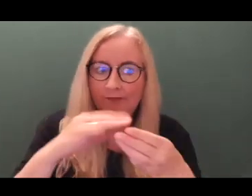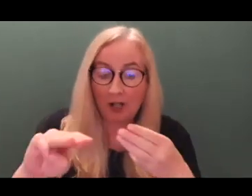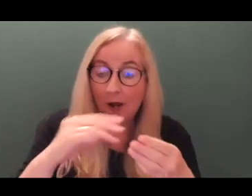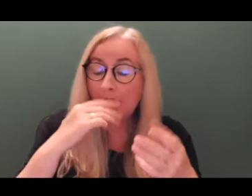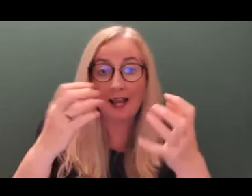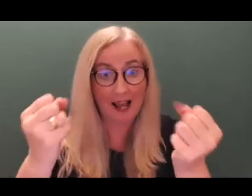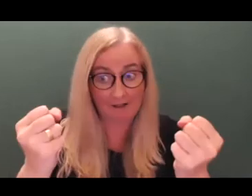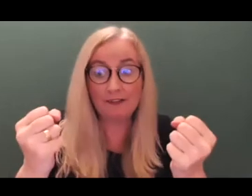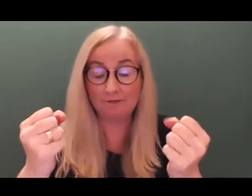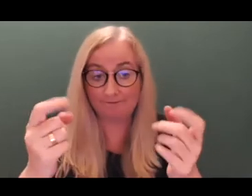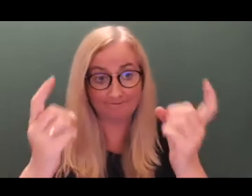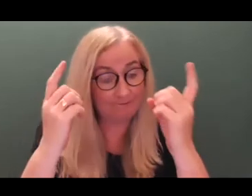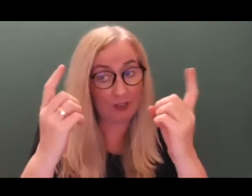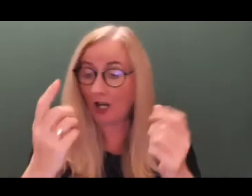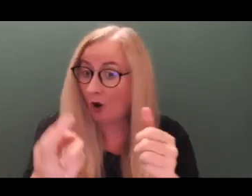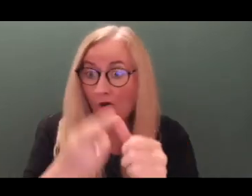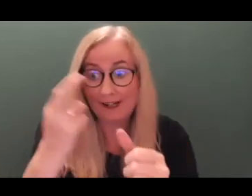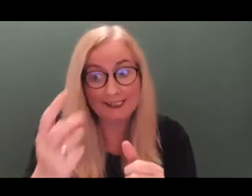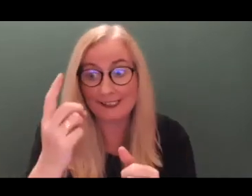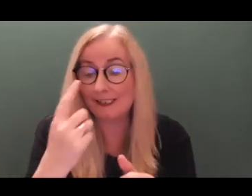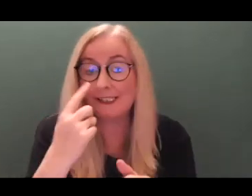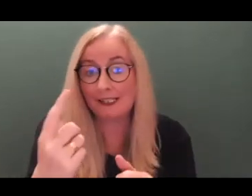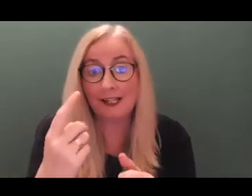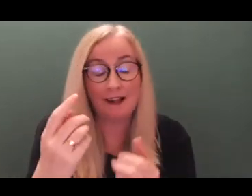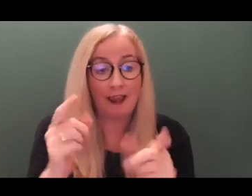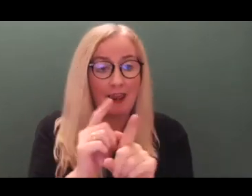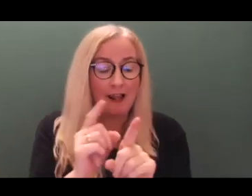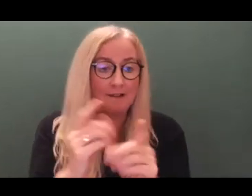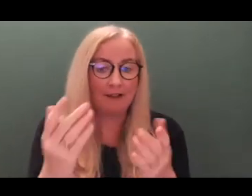and we have already seen it, that there is a message that families don't matter,